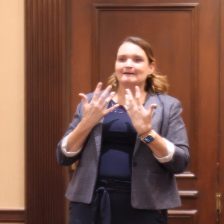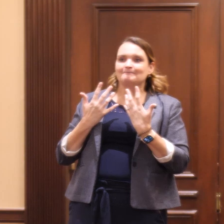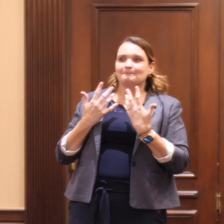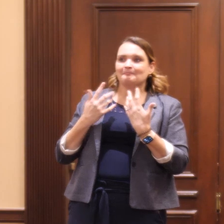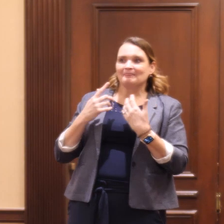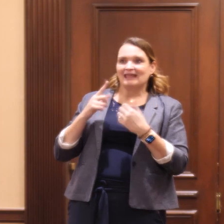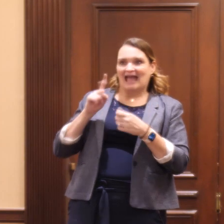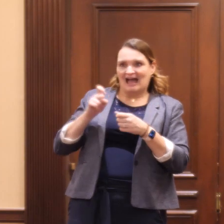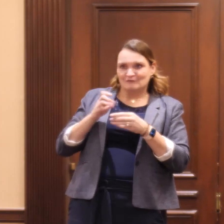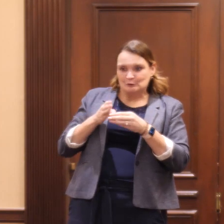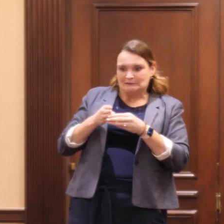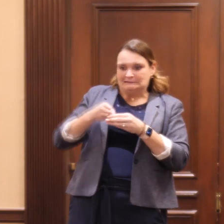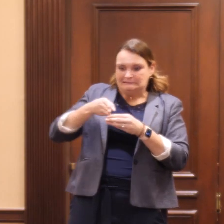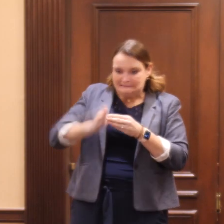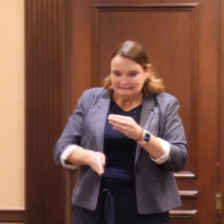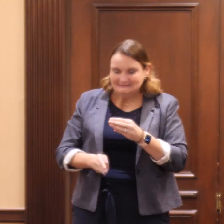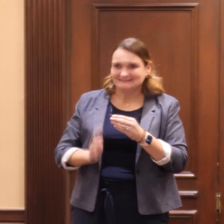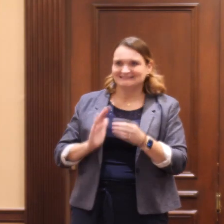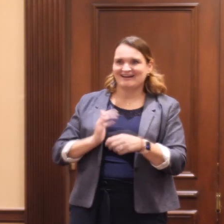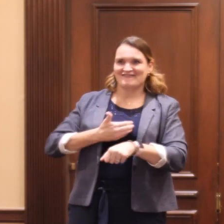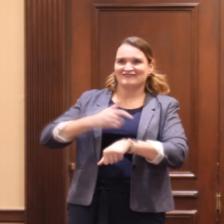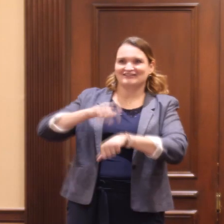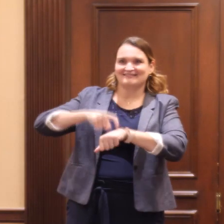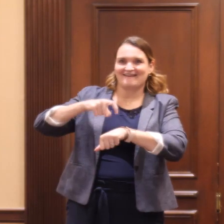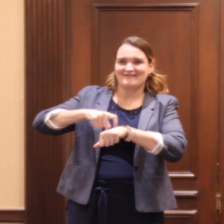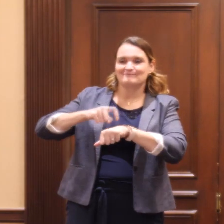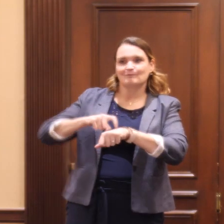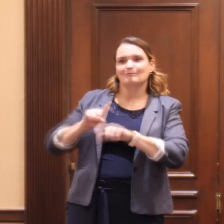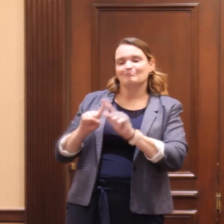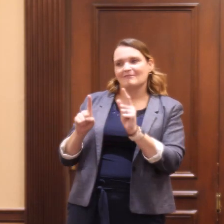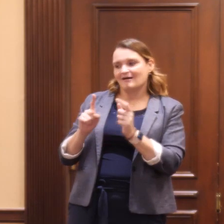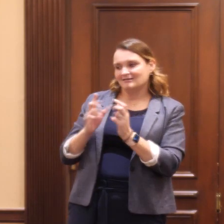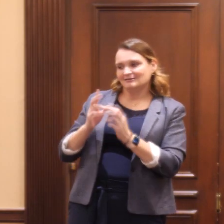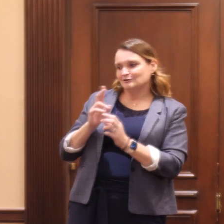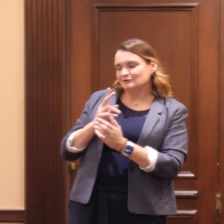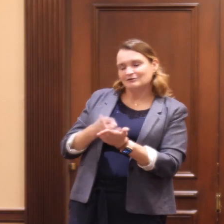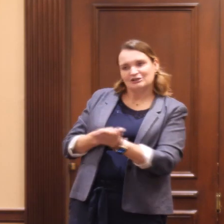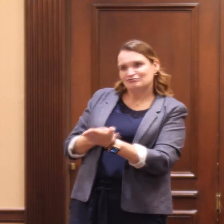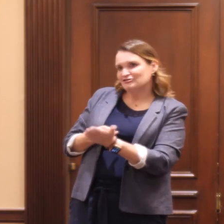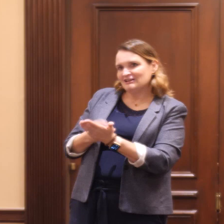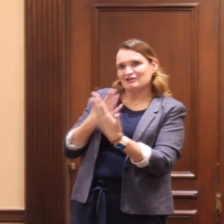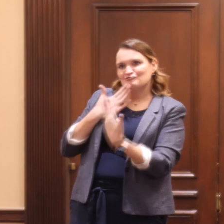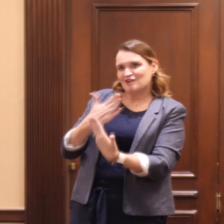to an end but we we truly truly are grateful for everything you've done. Another round of applause [clapping]